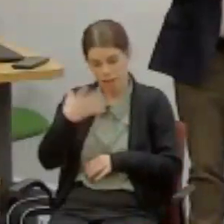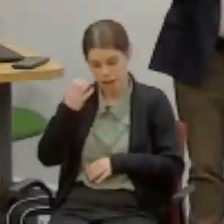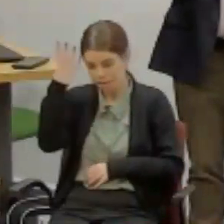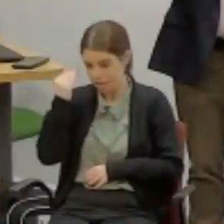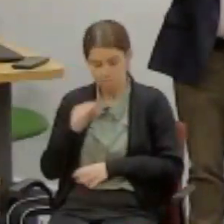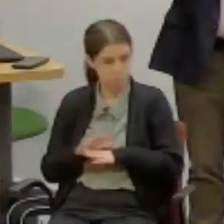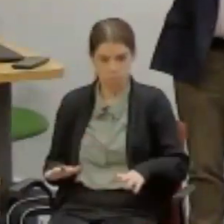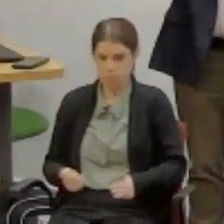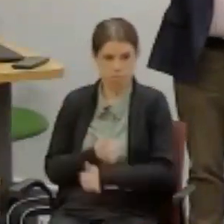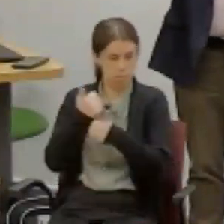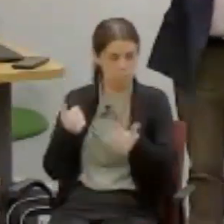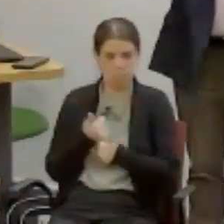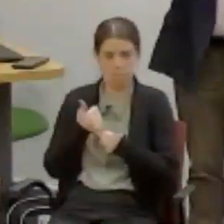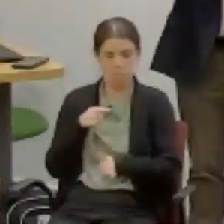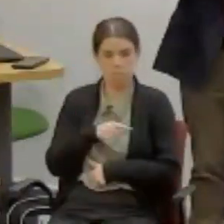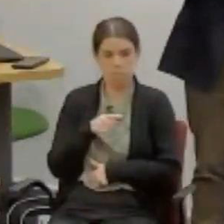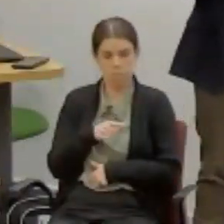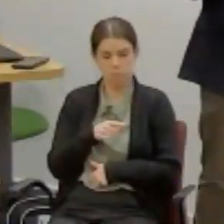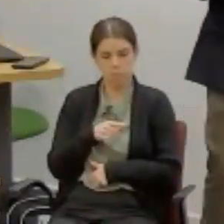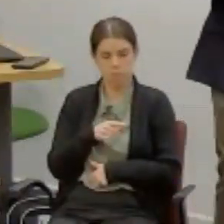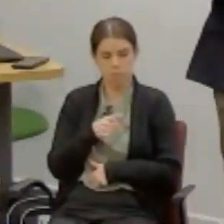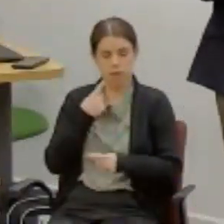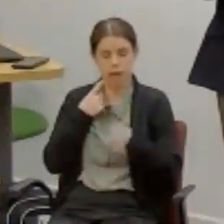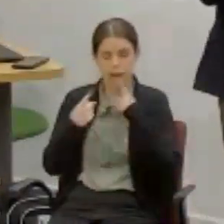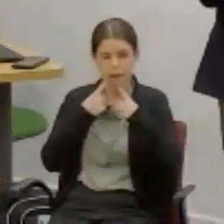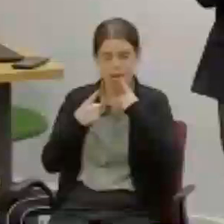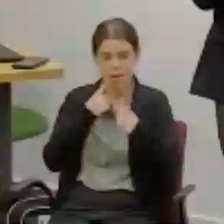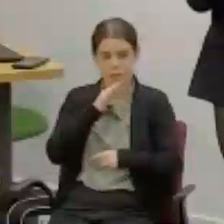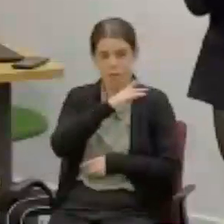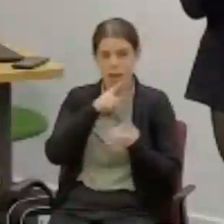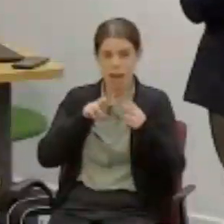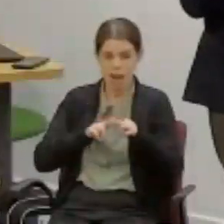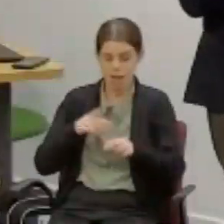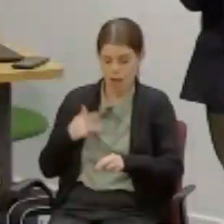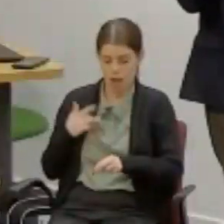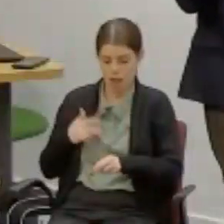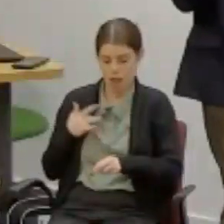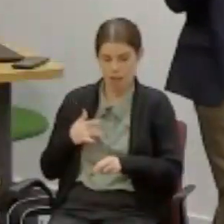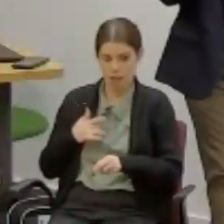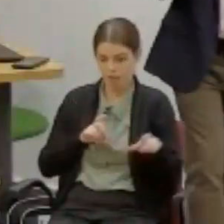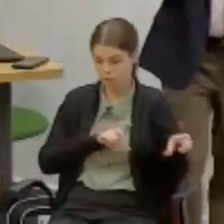So that conceptual graph is that if we did all live with another diseases, just accumulation